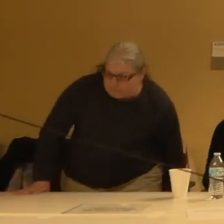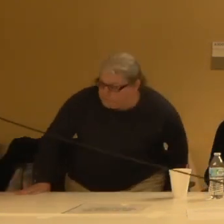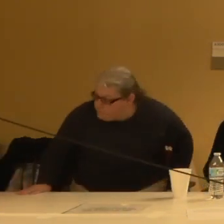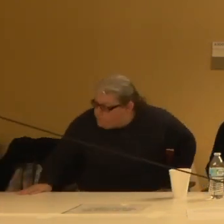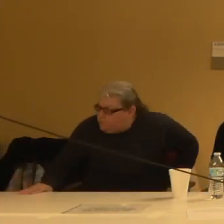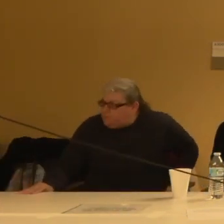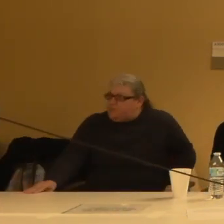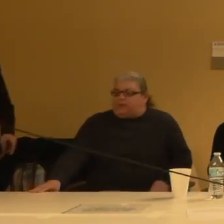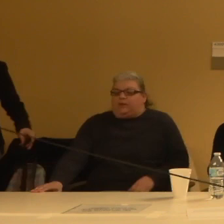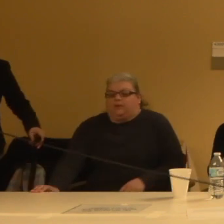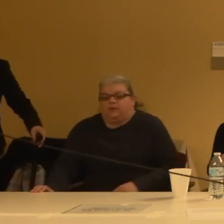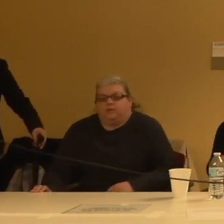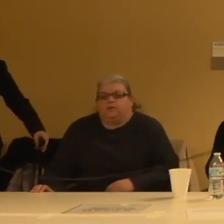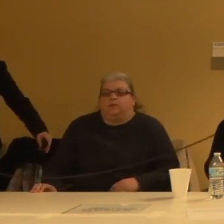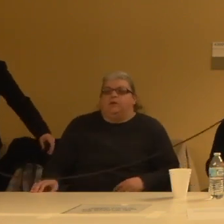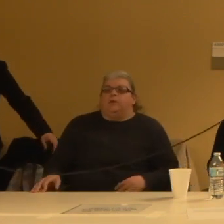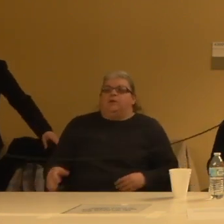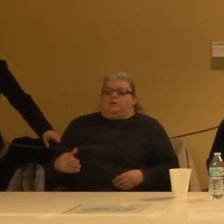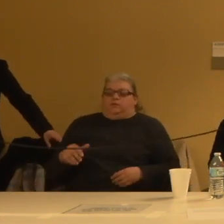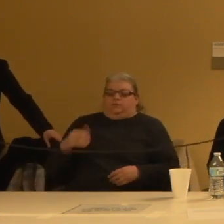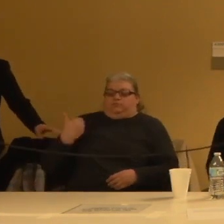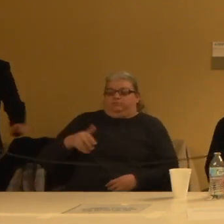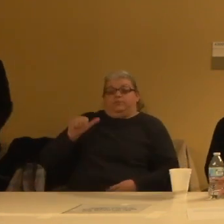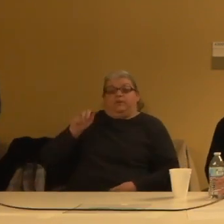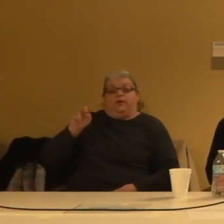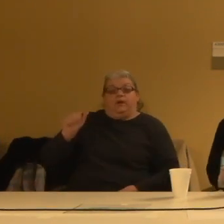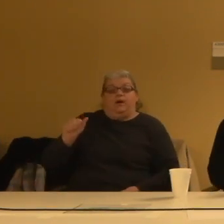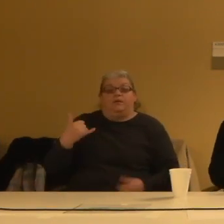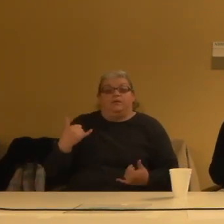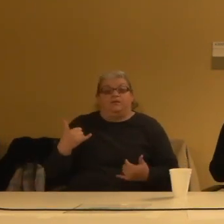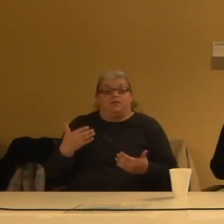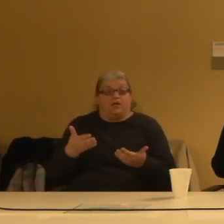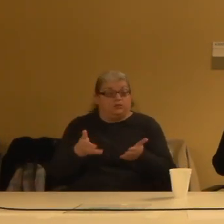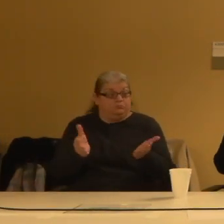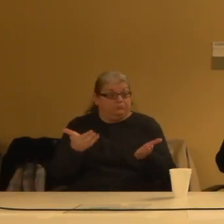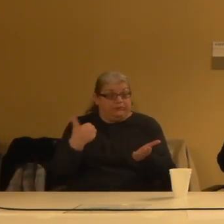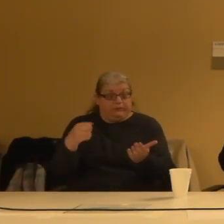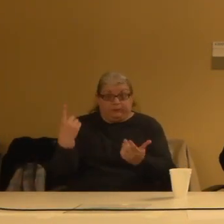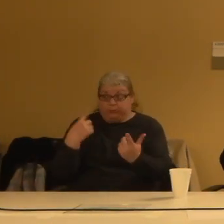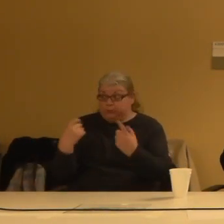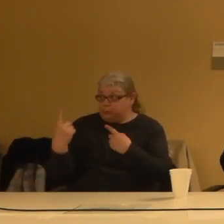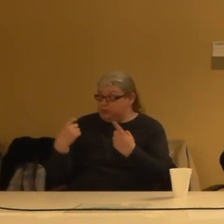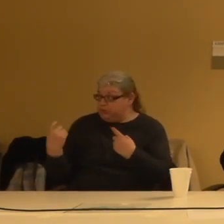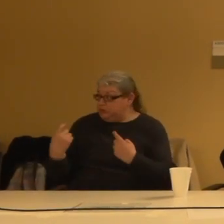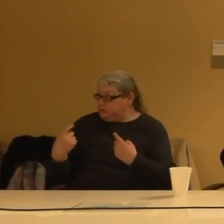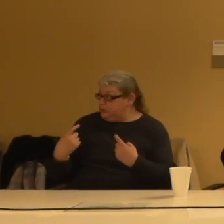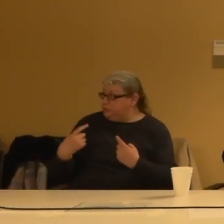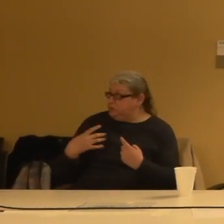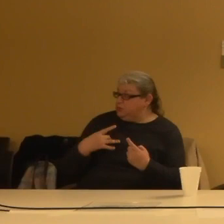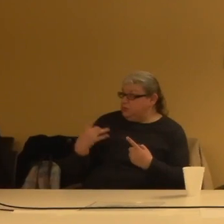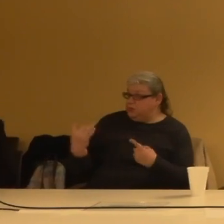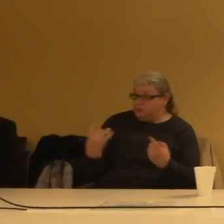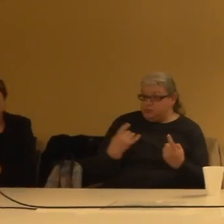This is Ana. I'm gonna open to questions, if anybody would like to ask a question to the panelists.